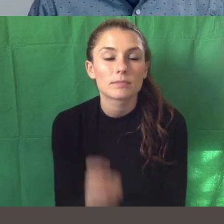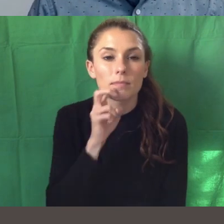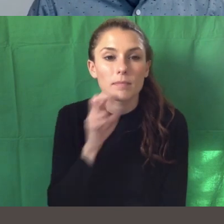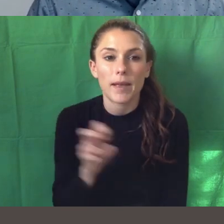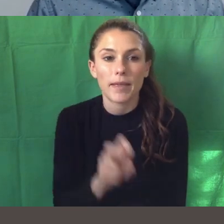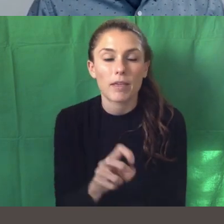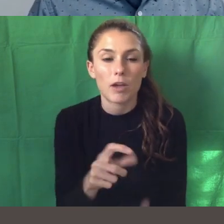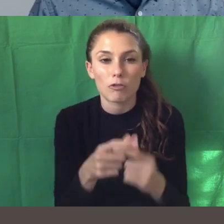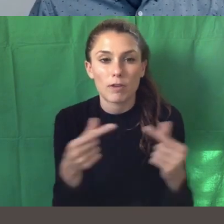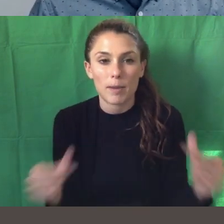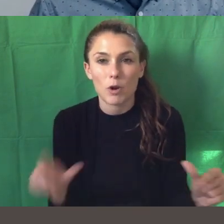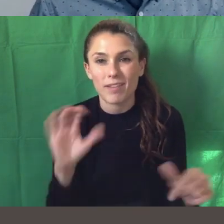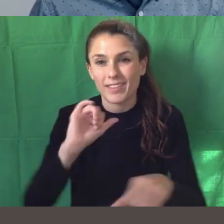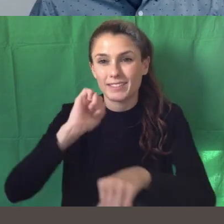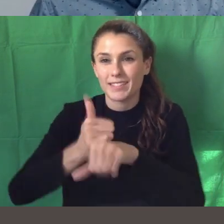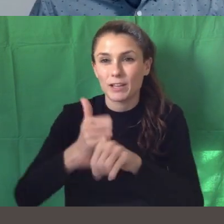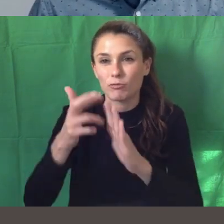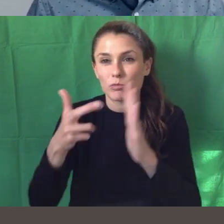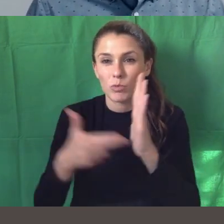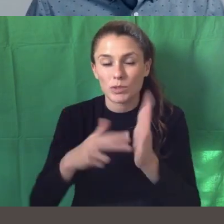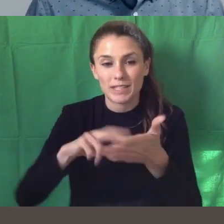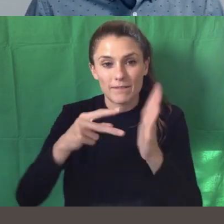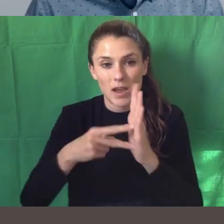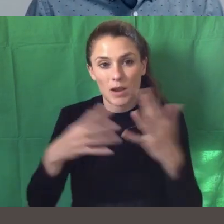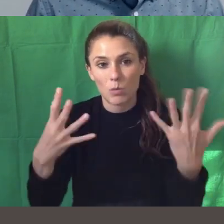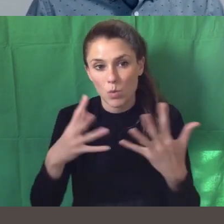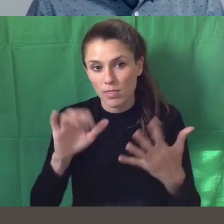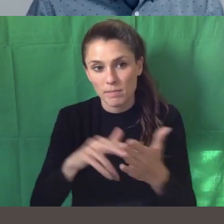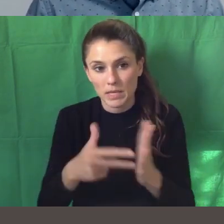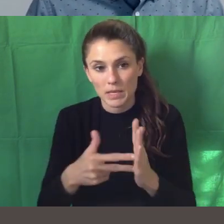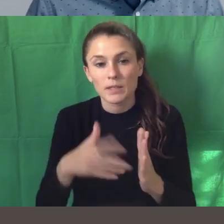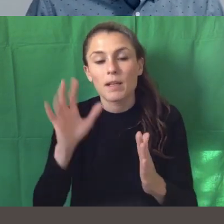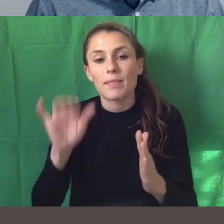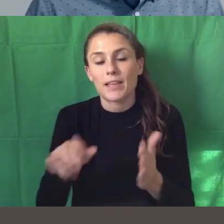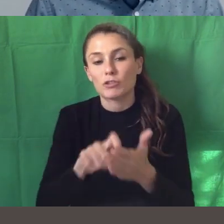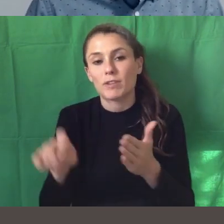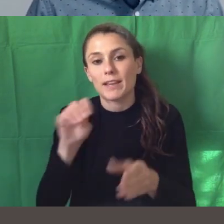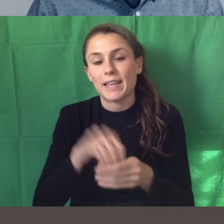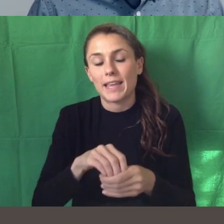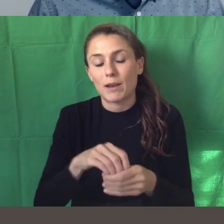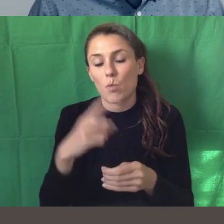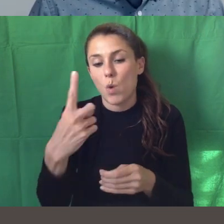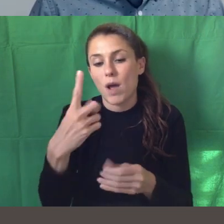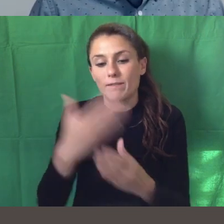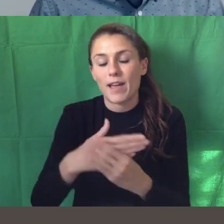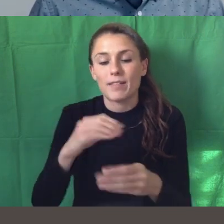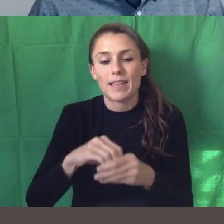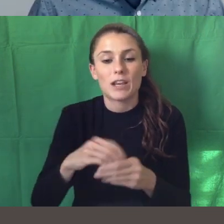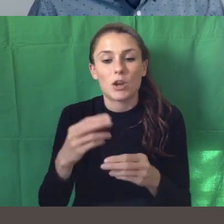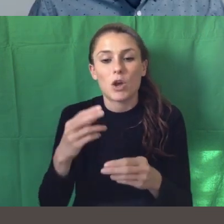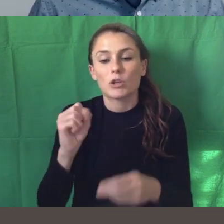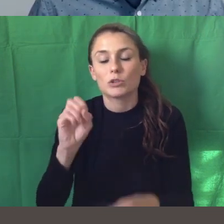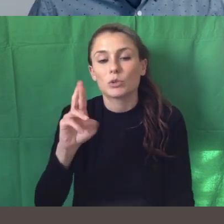Python's grammar, which is a set of rules that define what it is, is written in a single file in its source tree.